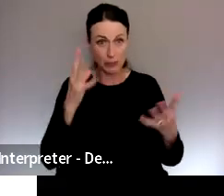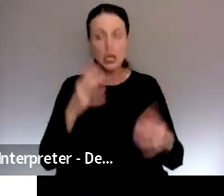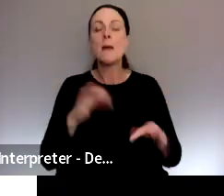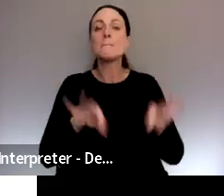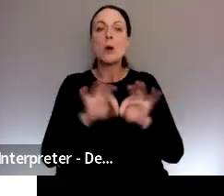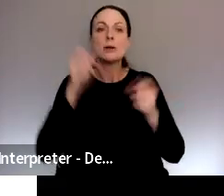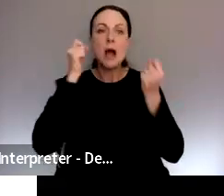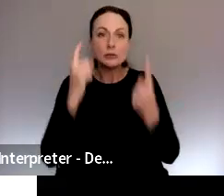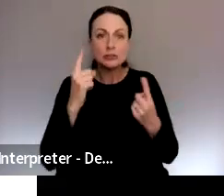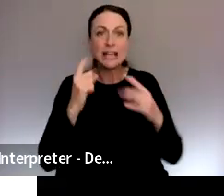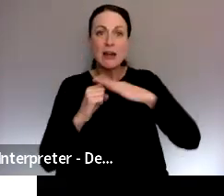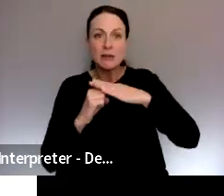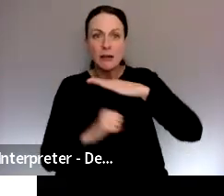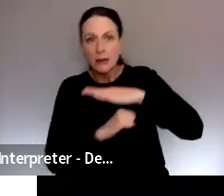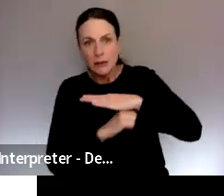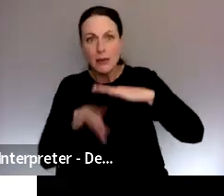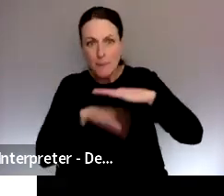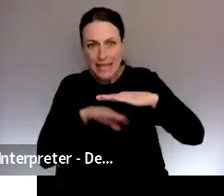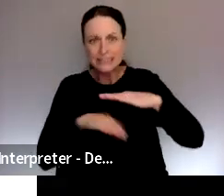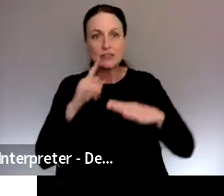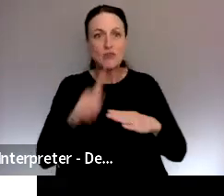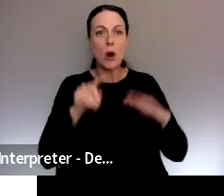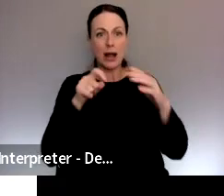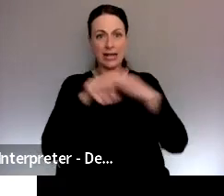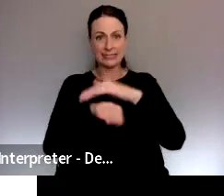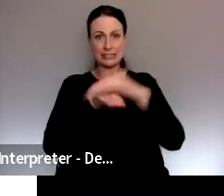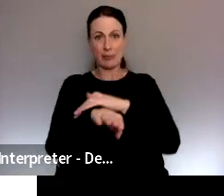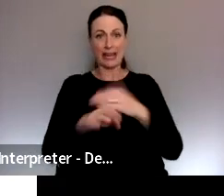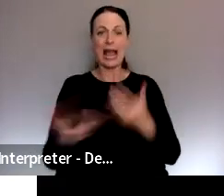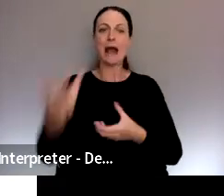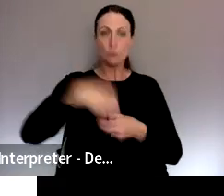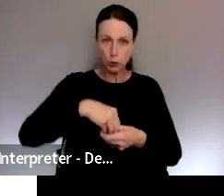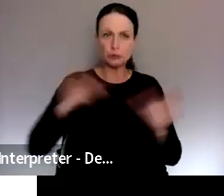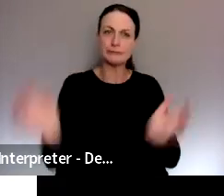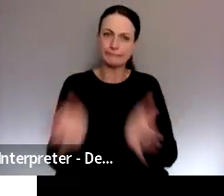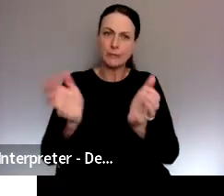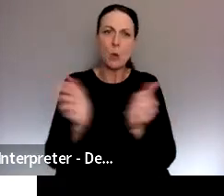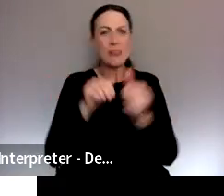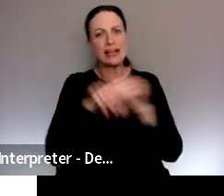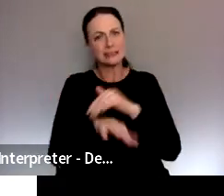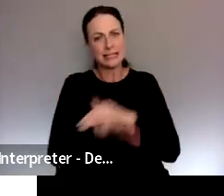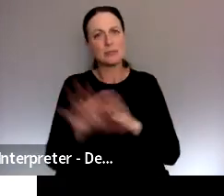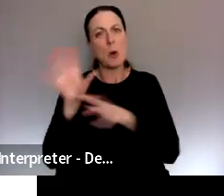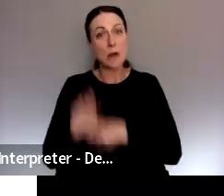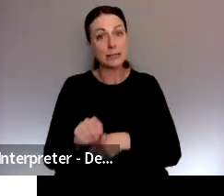the fundamentals of digital inaccessibility, and how to foster inclusion with accessible practices.